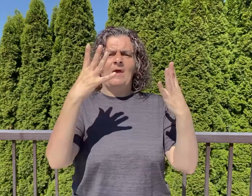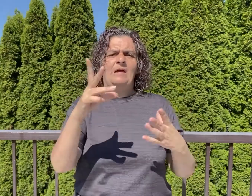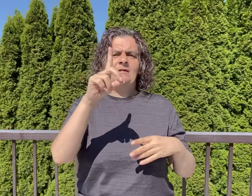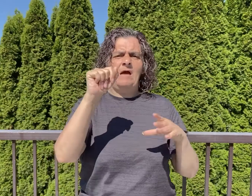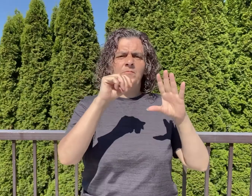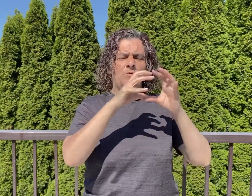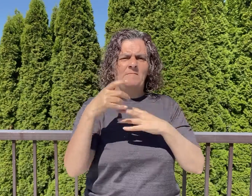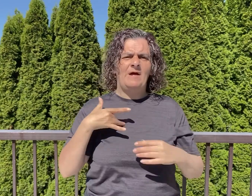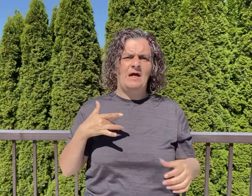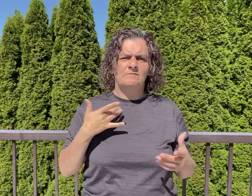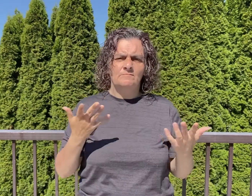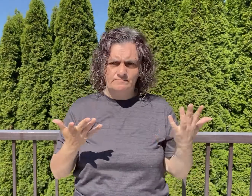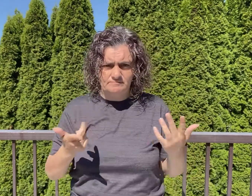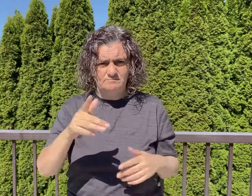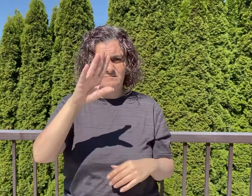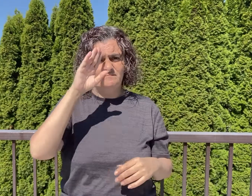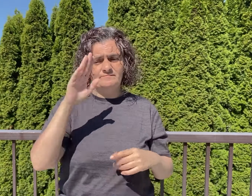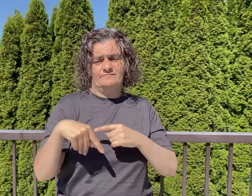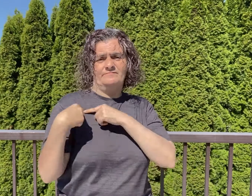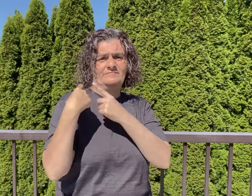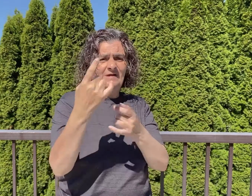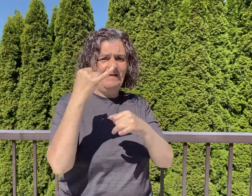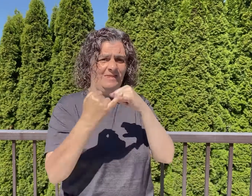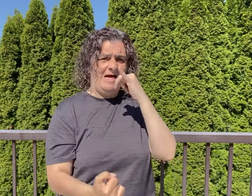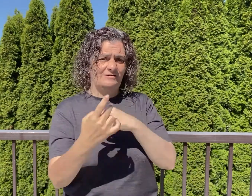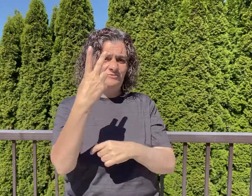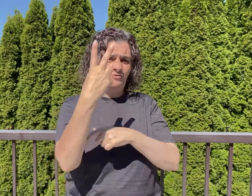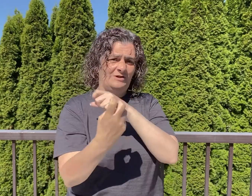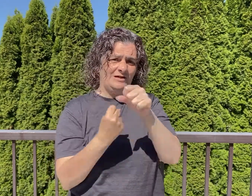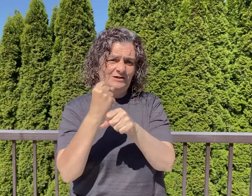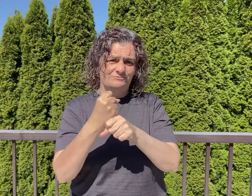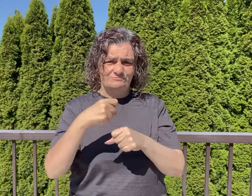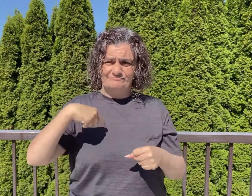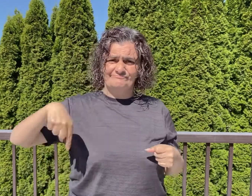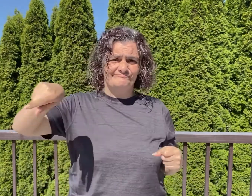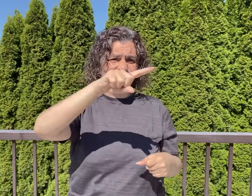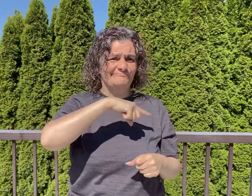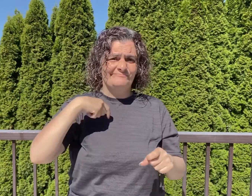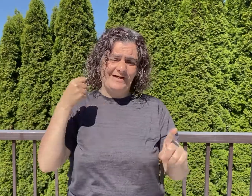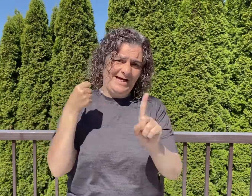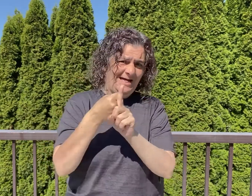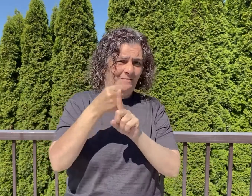Many disability groups feel that they've been hit hard